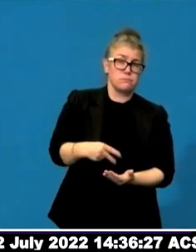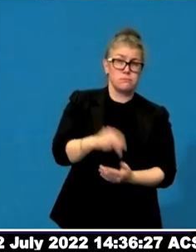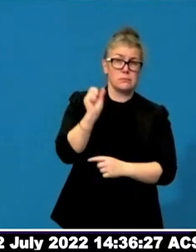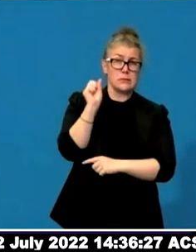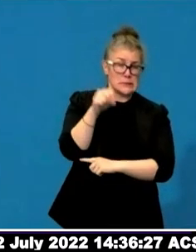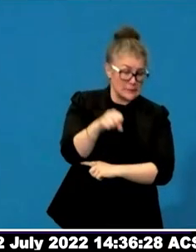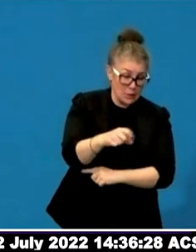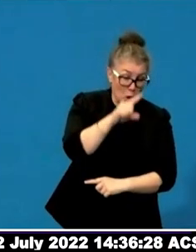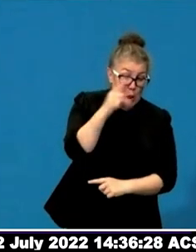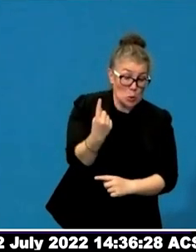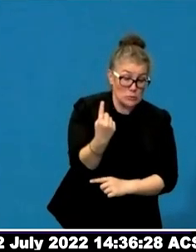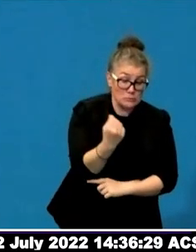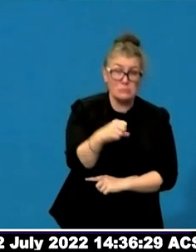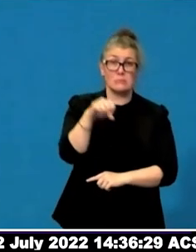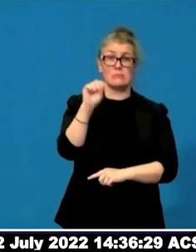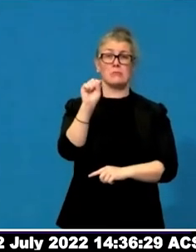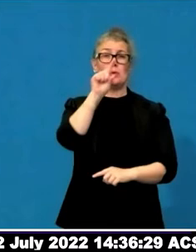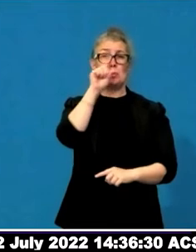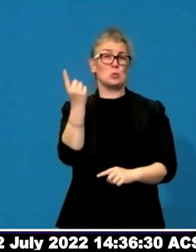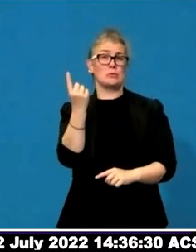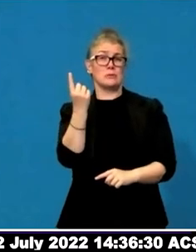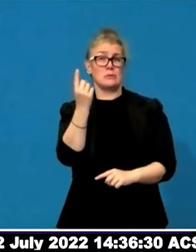And so that's where it started for me.